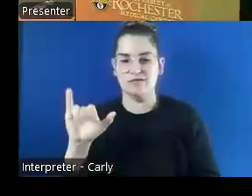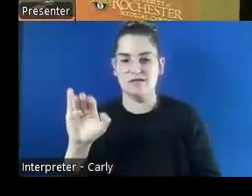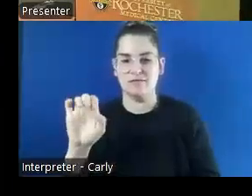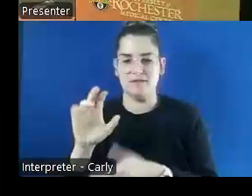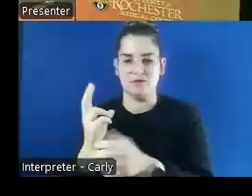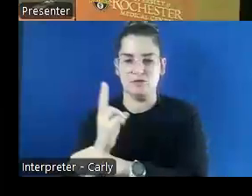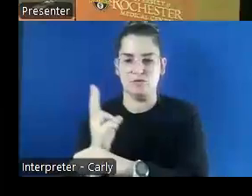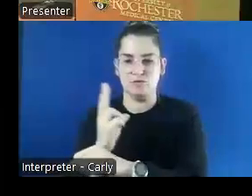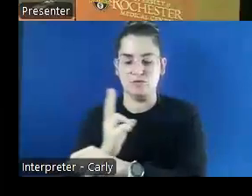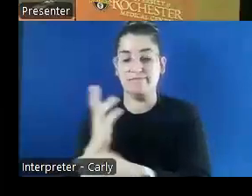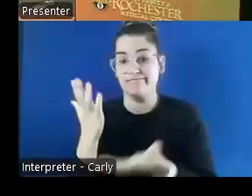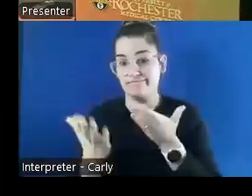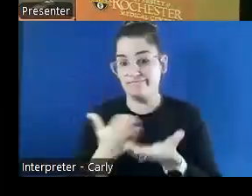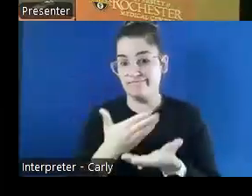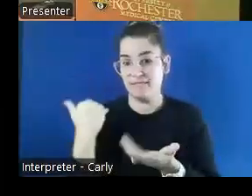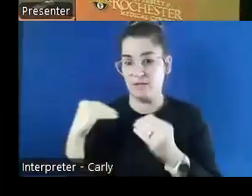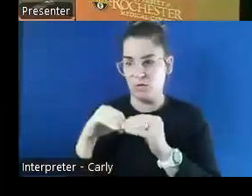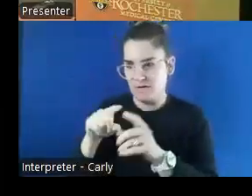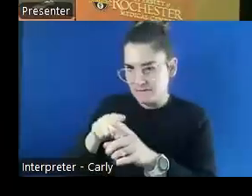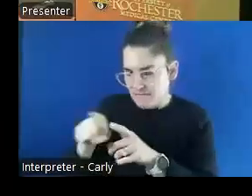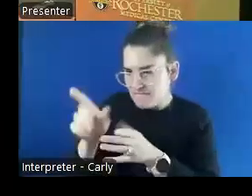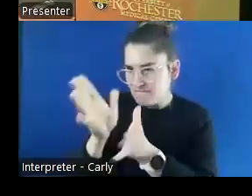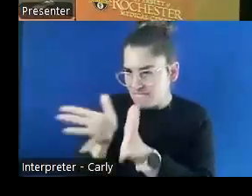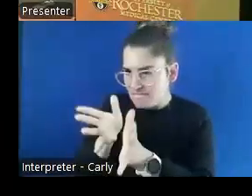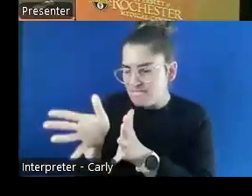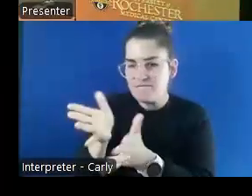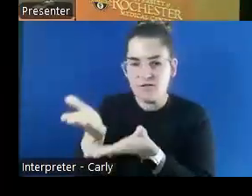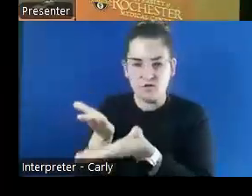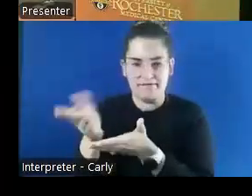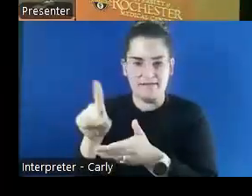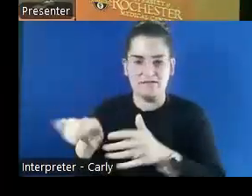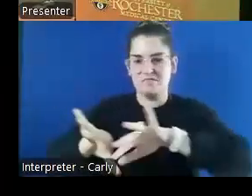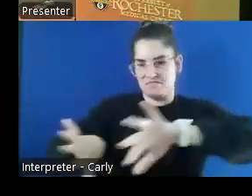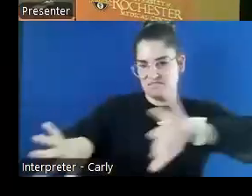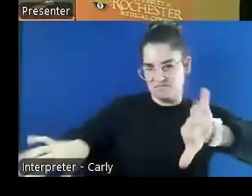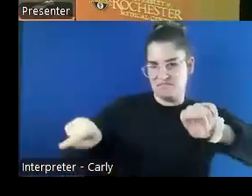benefit from a more Specialized Service and so now we have this great Specialized Service so